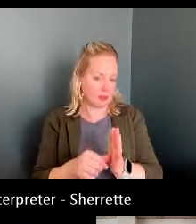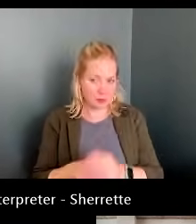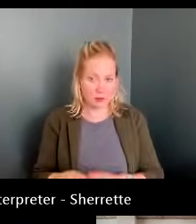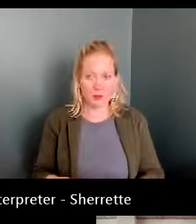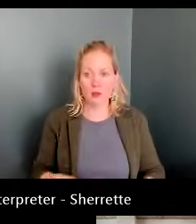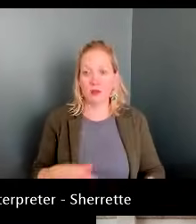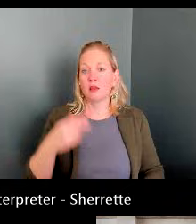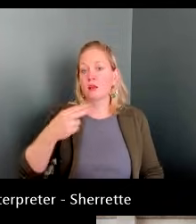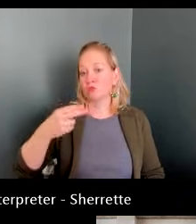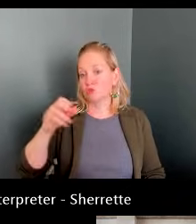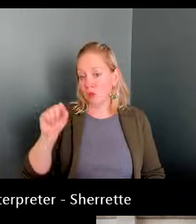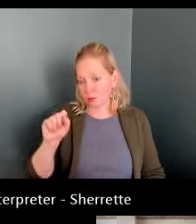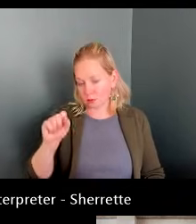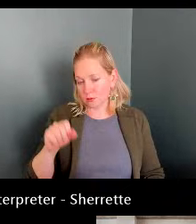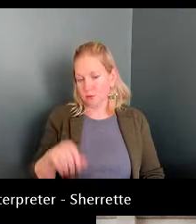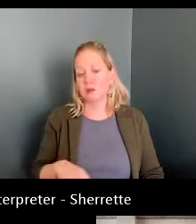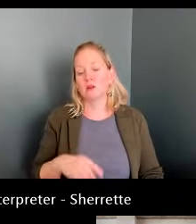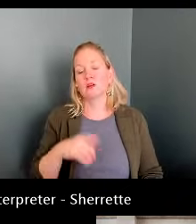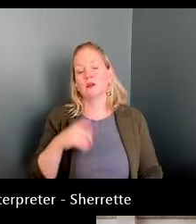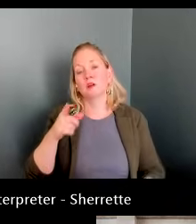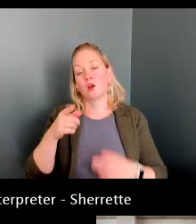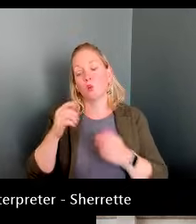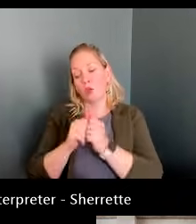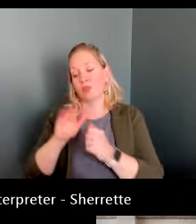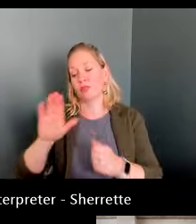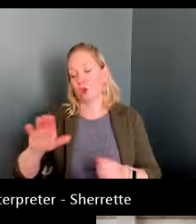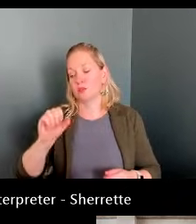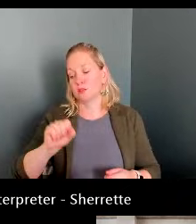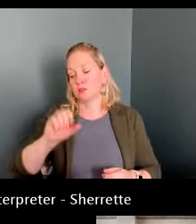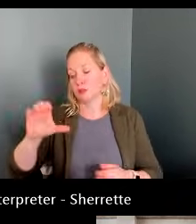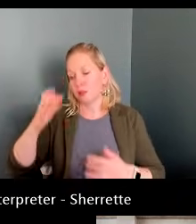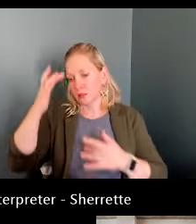Services Administration, through their Sickle Cell Disease Treatment Demonstration Program